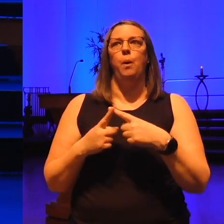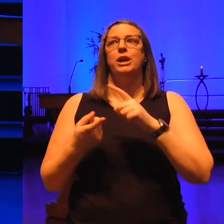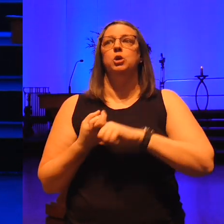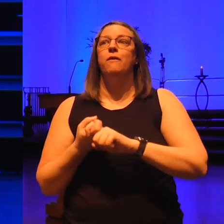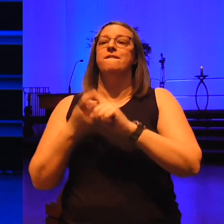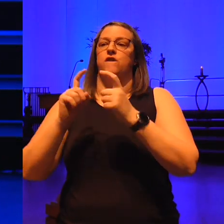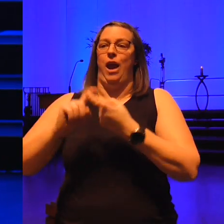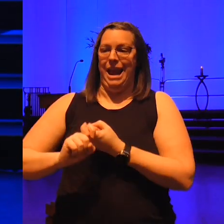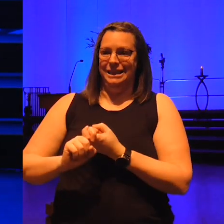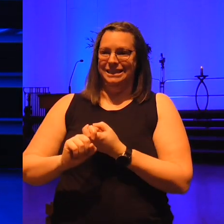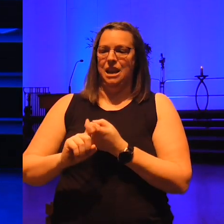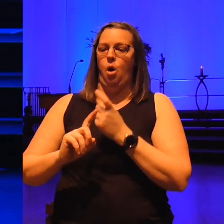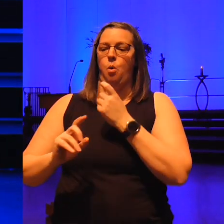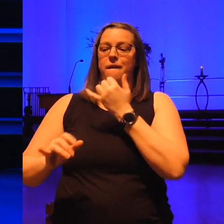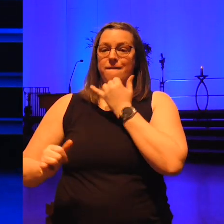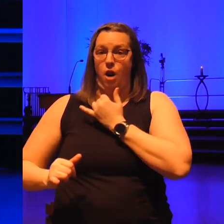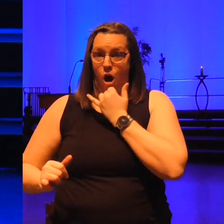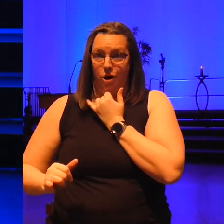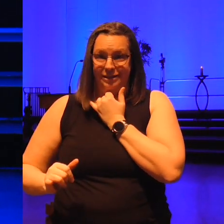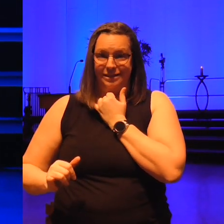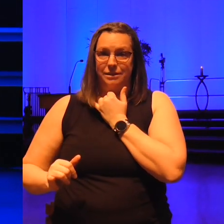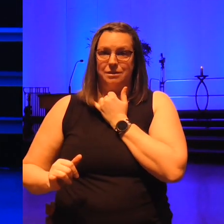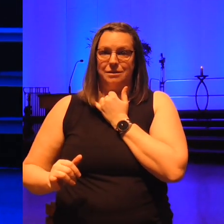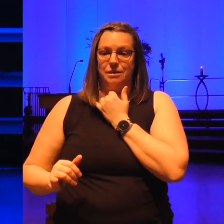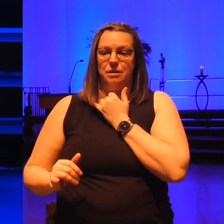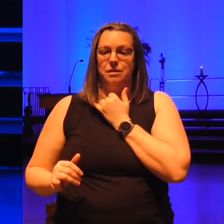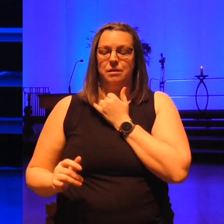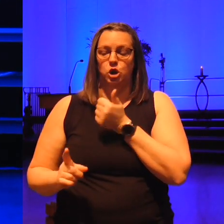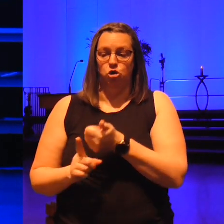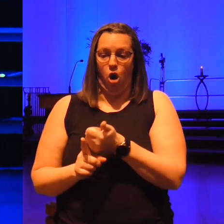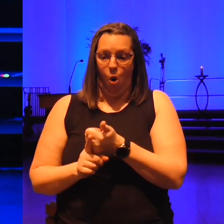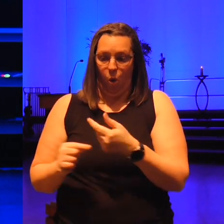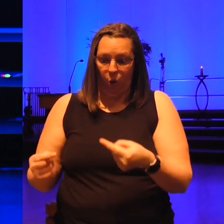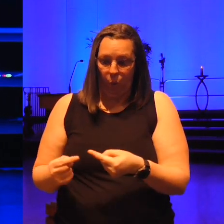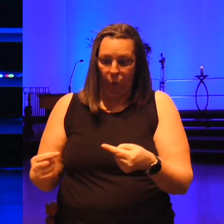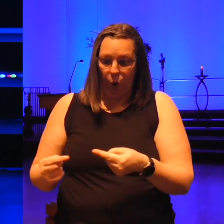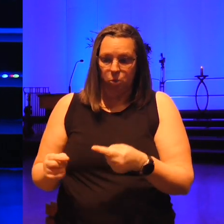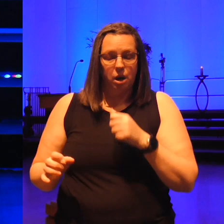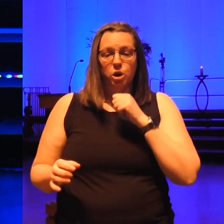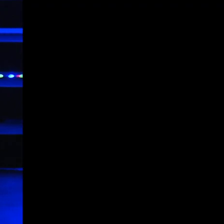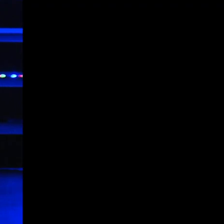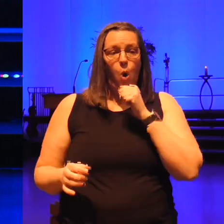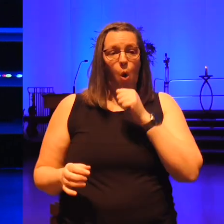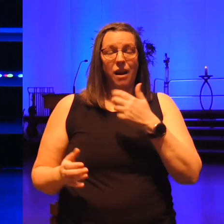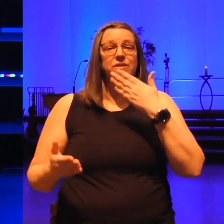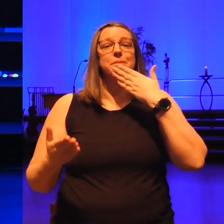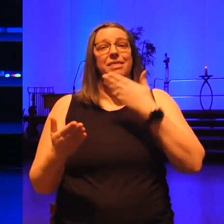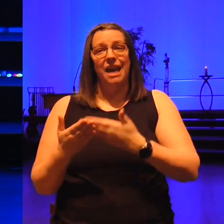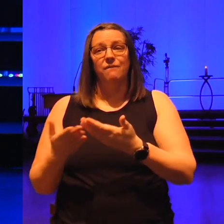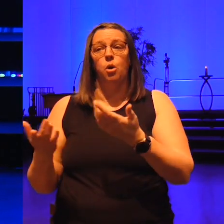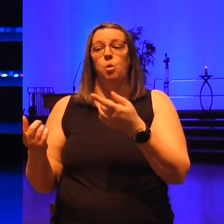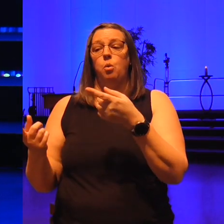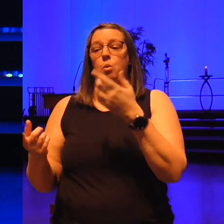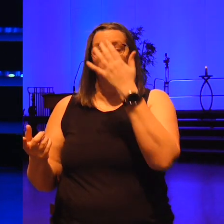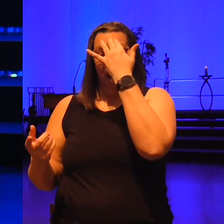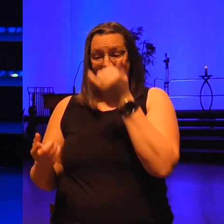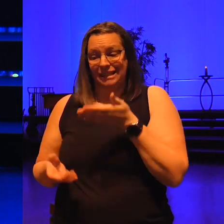once you befriend your own w W don't have to be thankful for what put it there but now it's yours